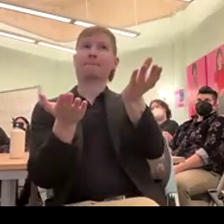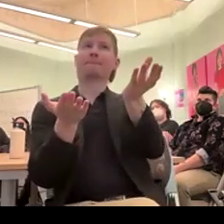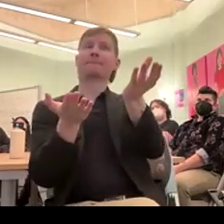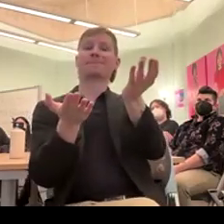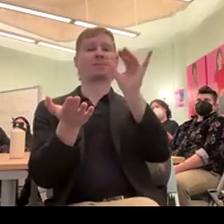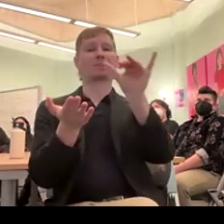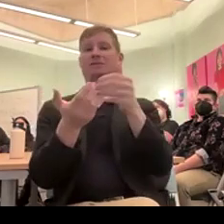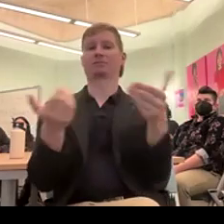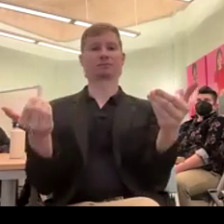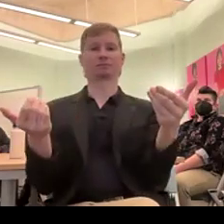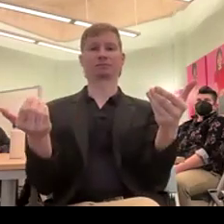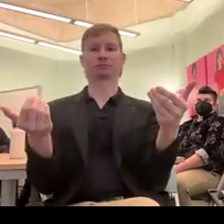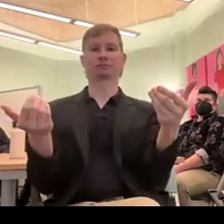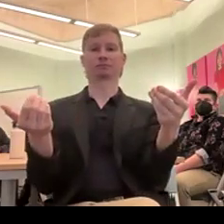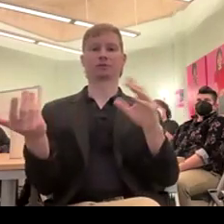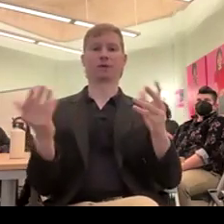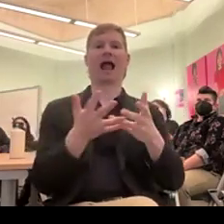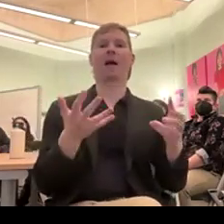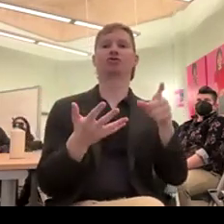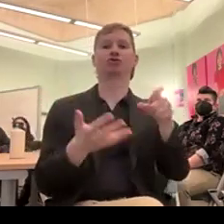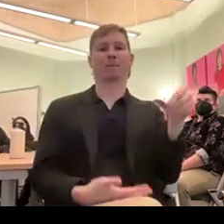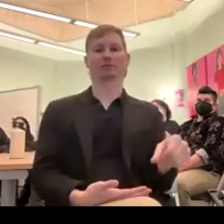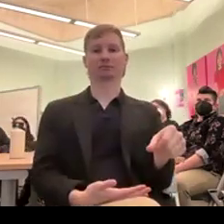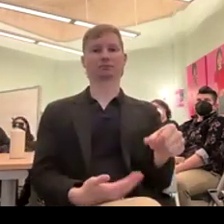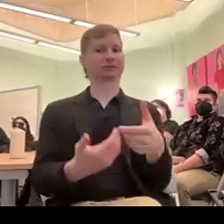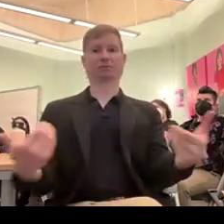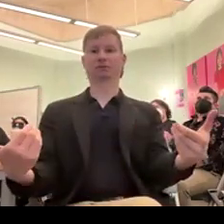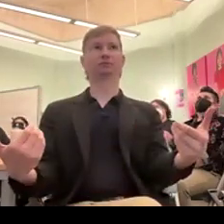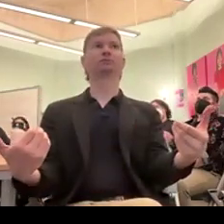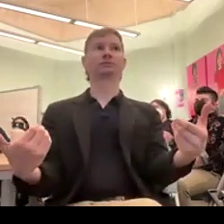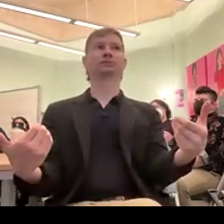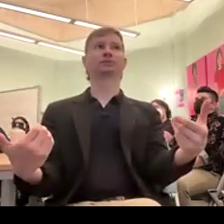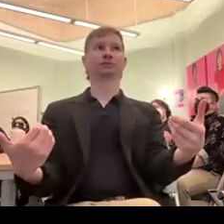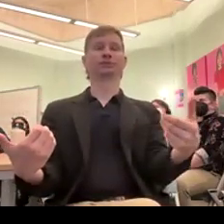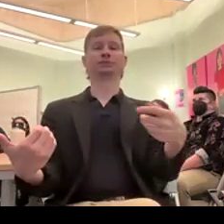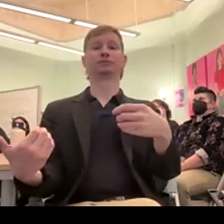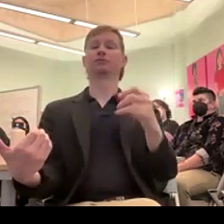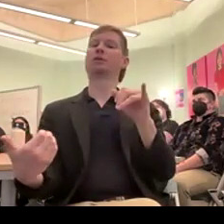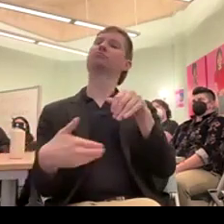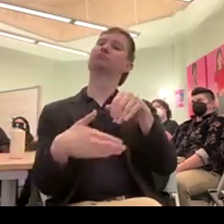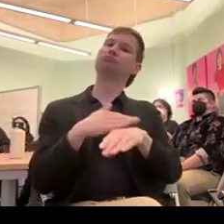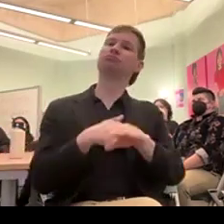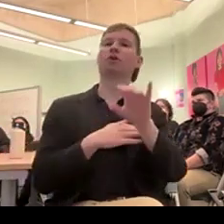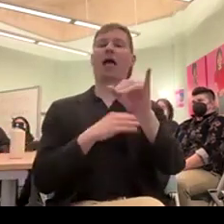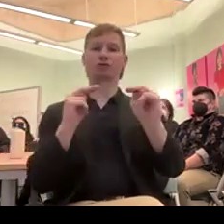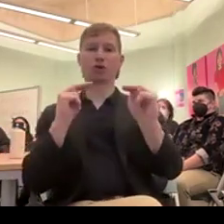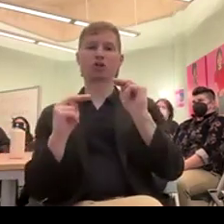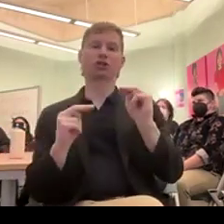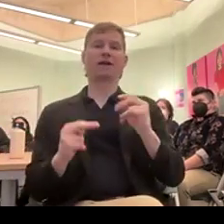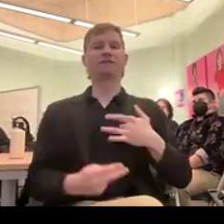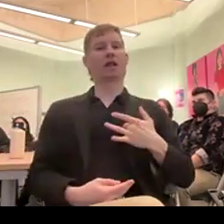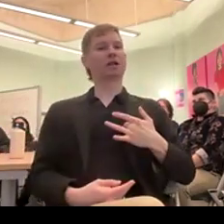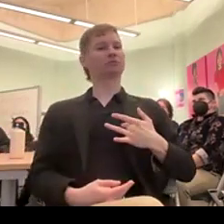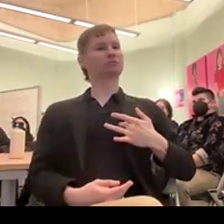that they're going to give you is separate from how much you should be paid and so go